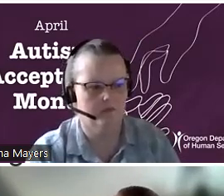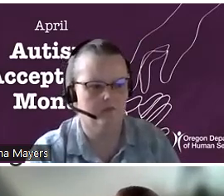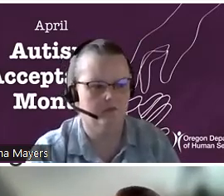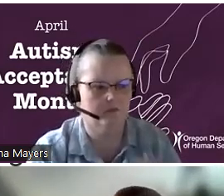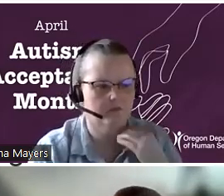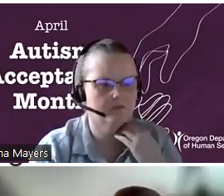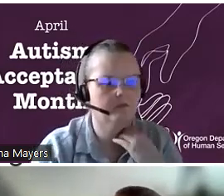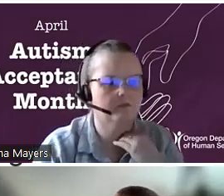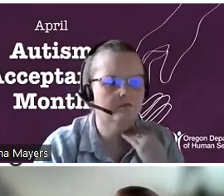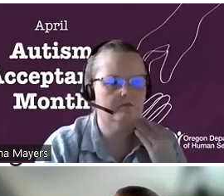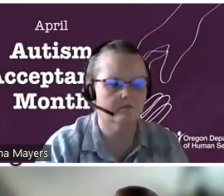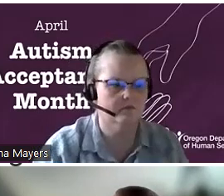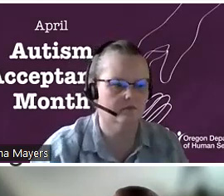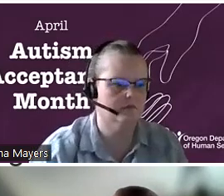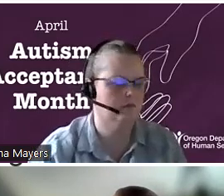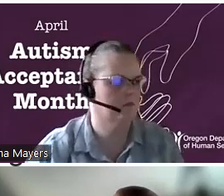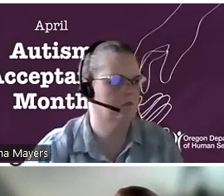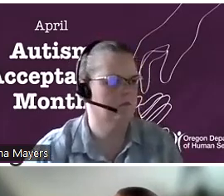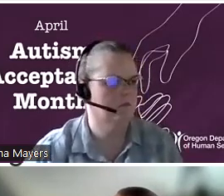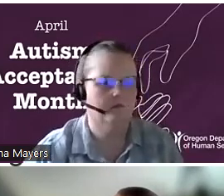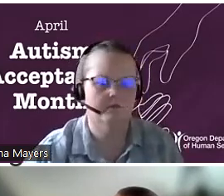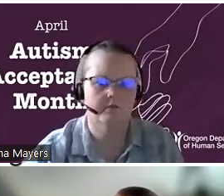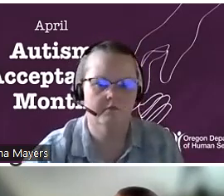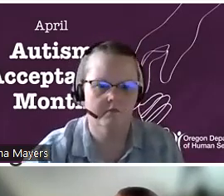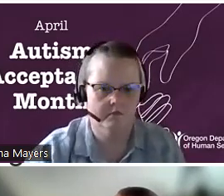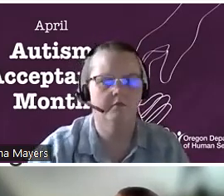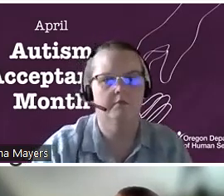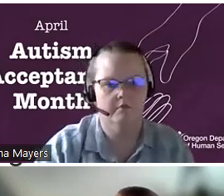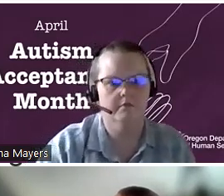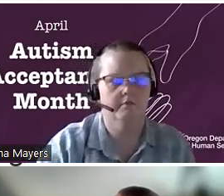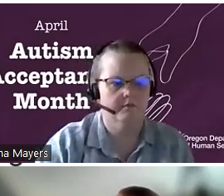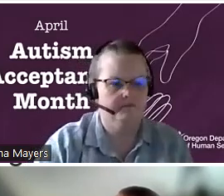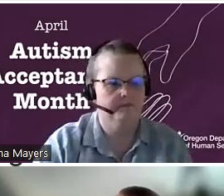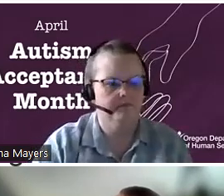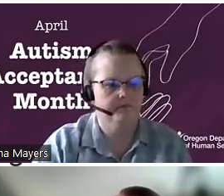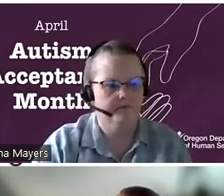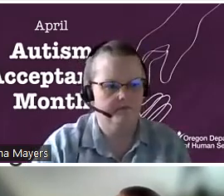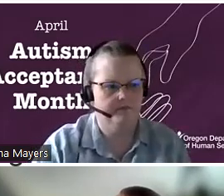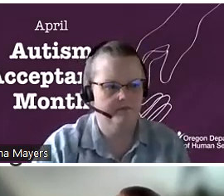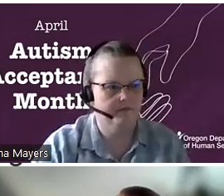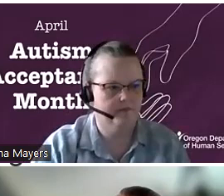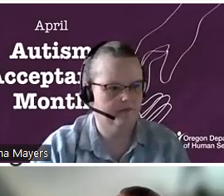2023 CHANGES. I'LL TALK ABOUT THOSE A BIT MORE.